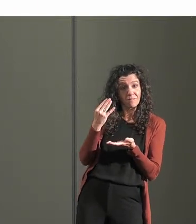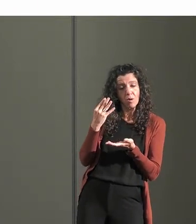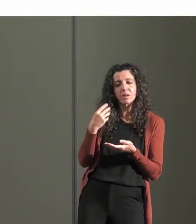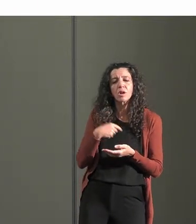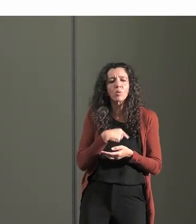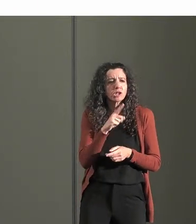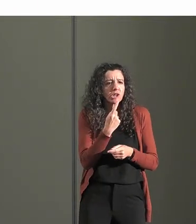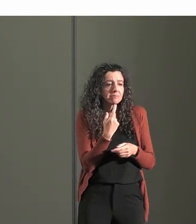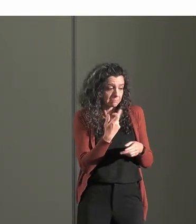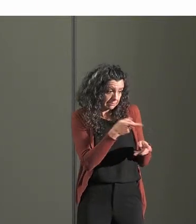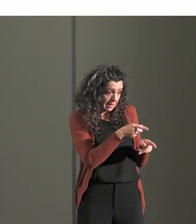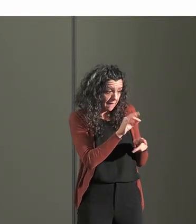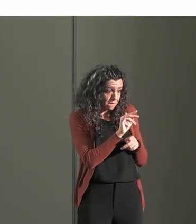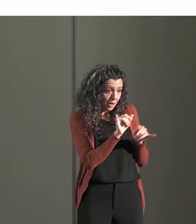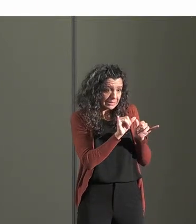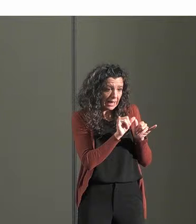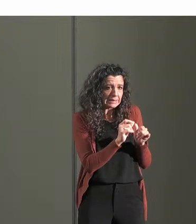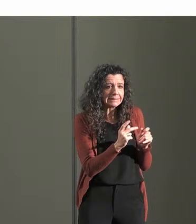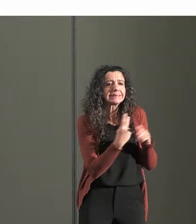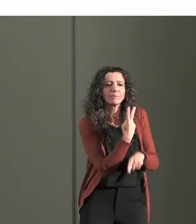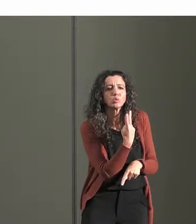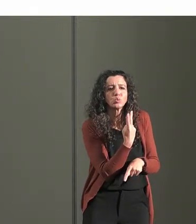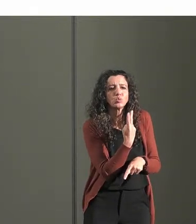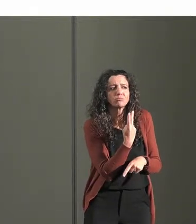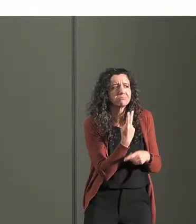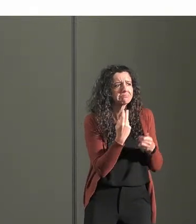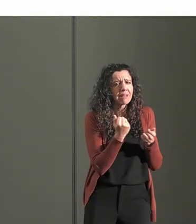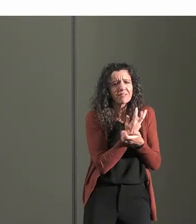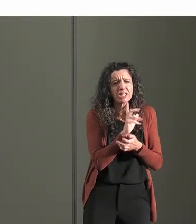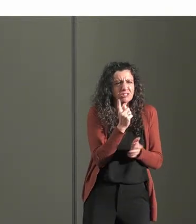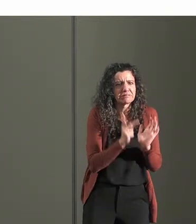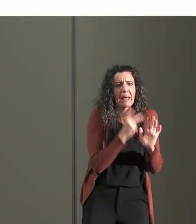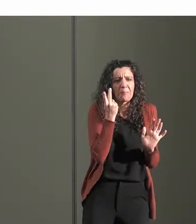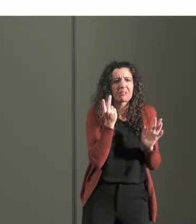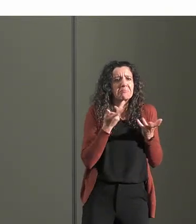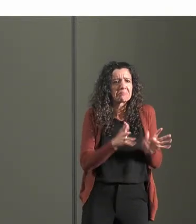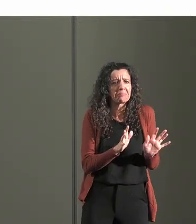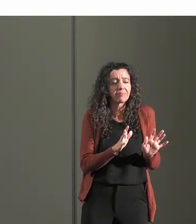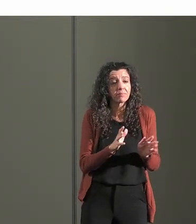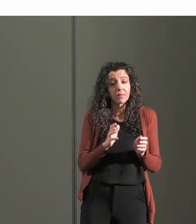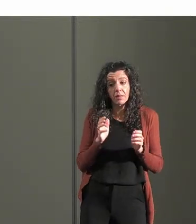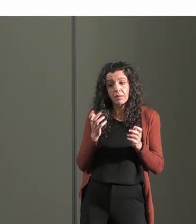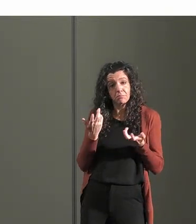But with linear scaling beforehand we just take the font size and multiple by two . So everything would get double